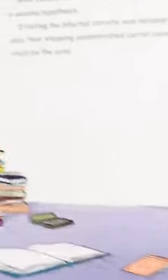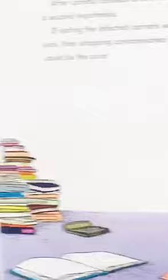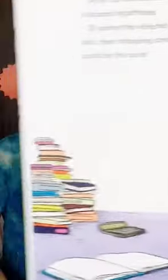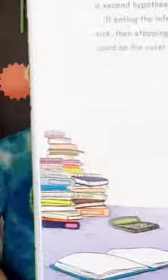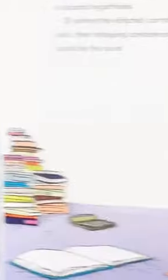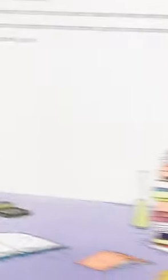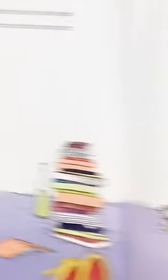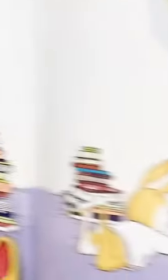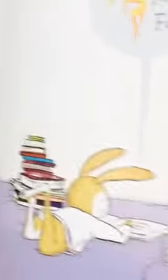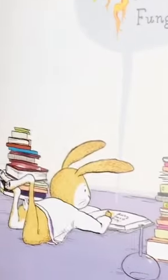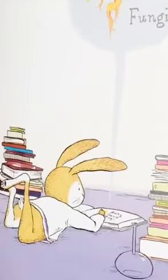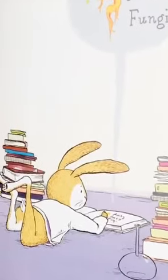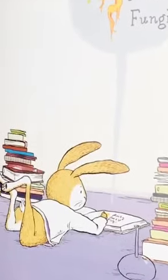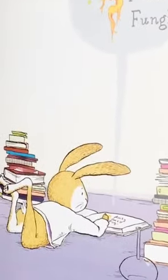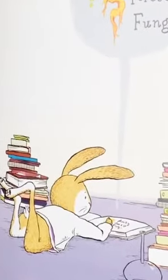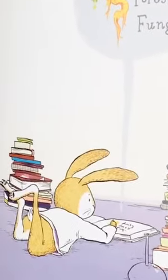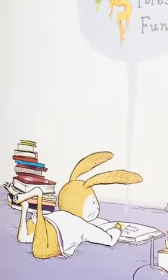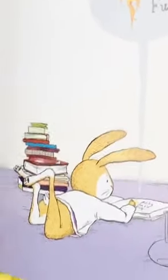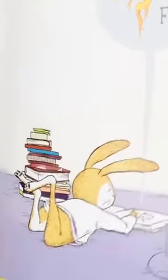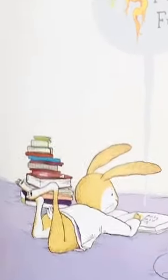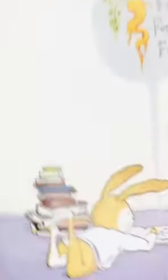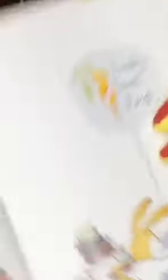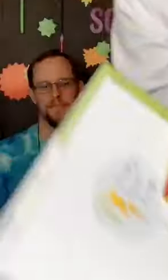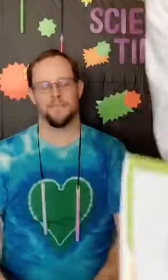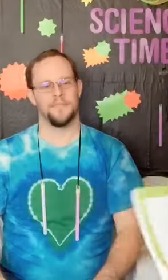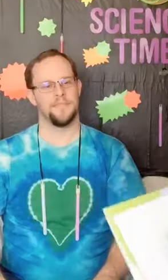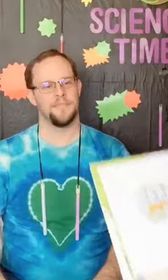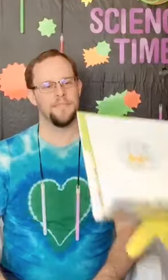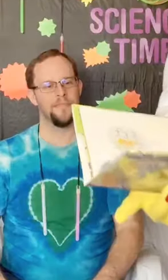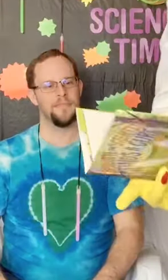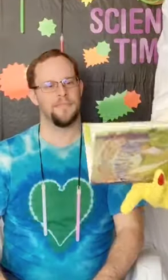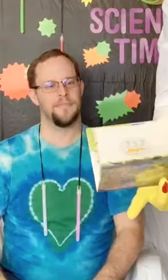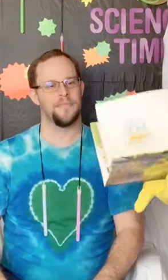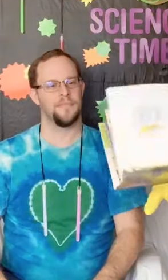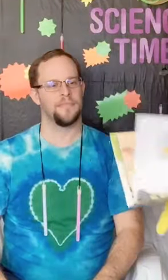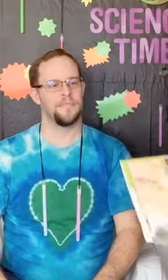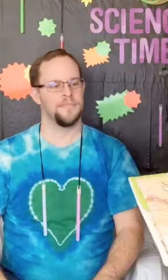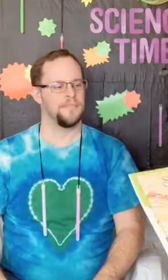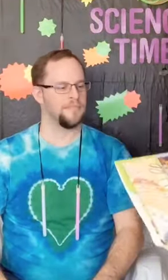get them to stop eating the carrots, then they won't get sick anymore." So